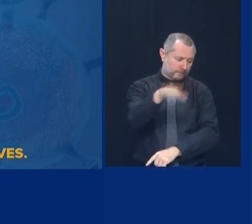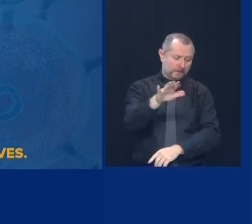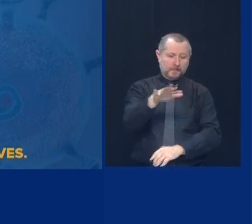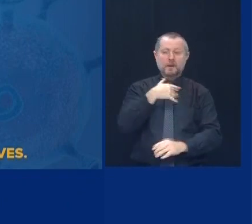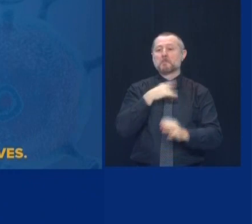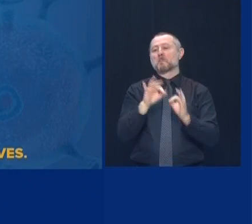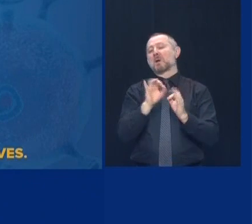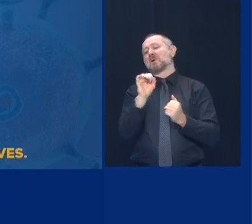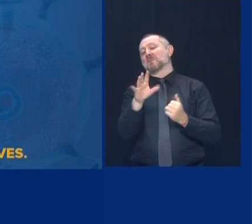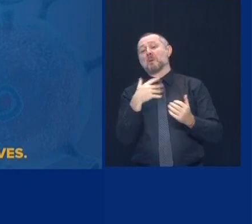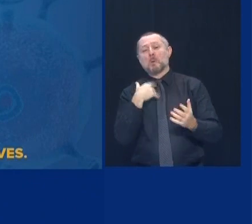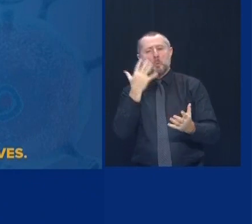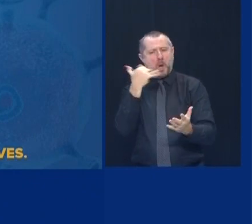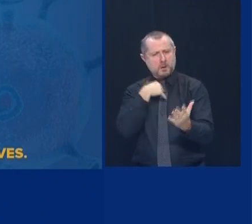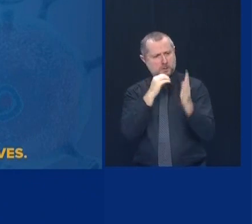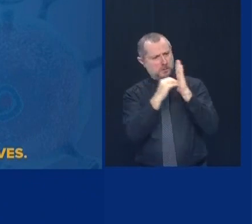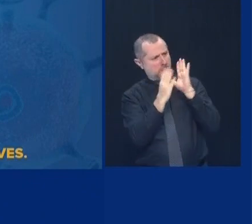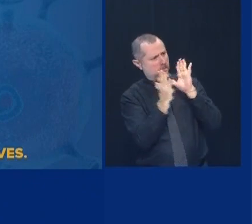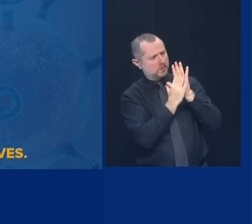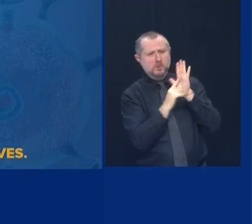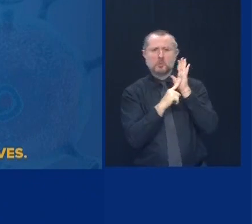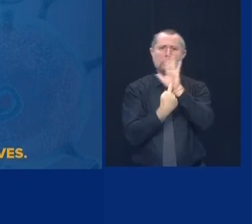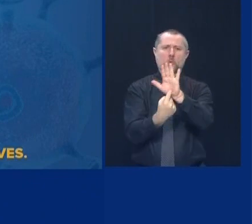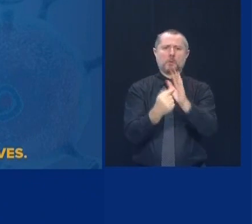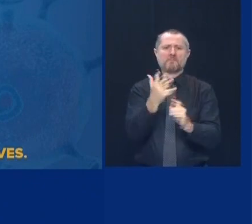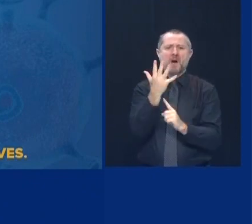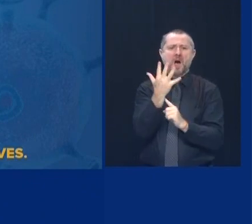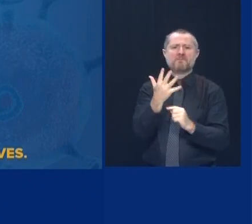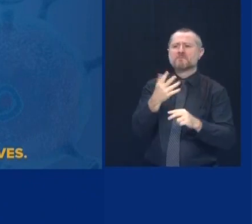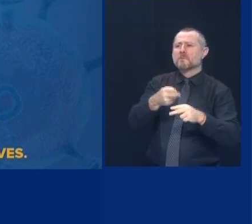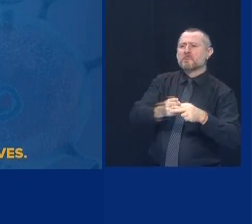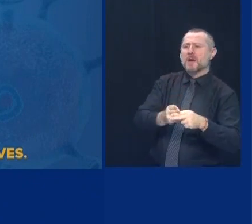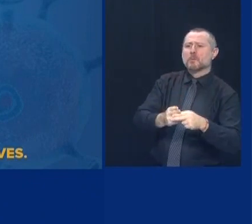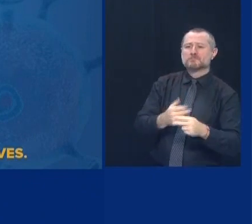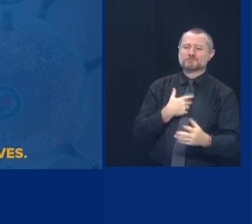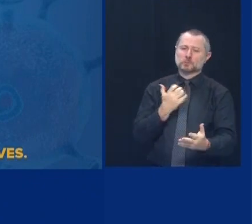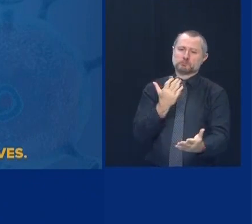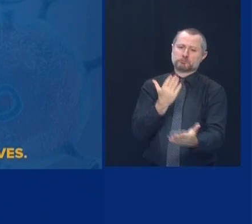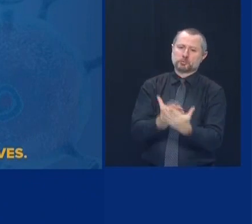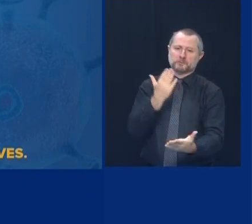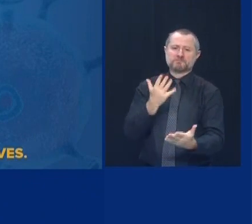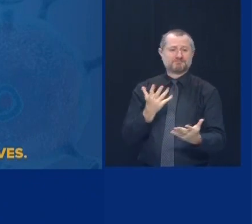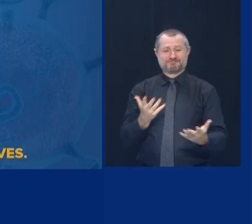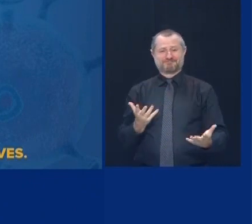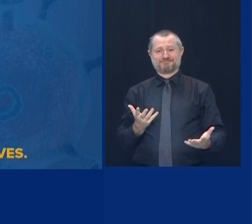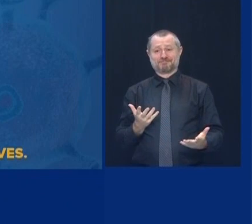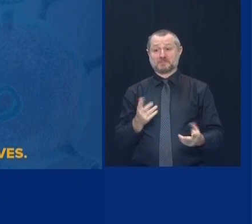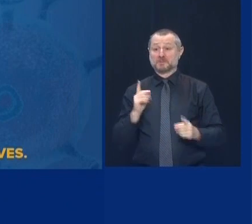AND ON AVERAGE WILL PUT ON FIVE WHY IS IT RELEVANT? IT IS NOT RELEVANT.%